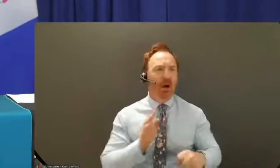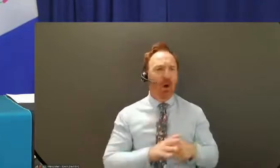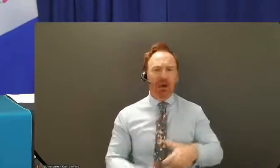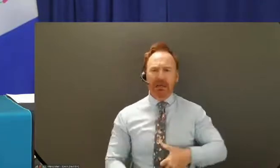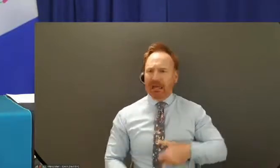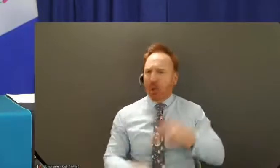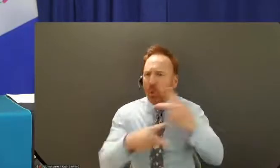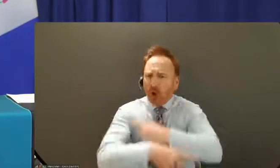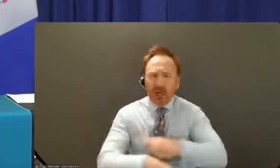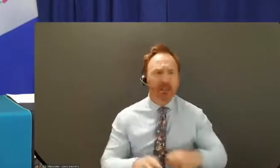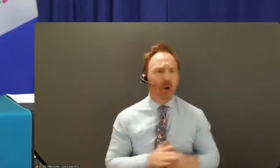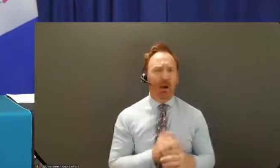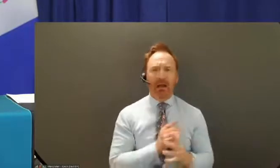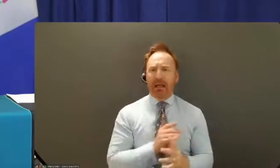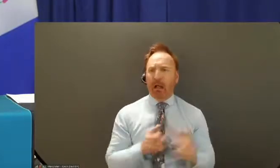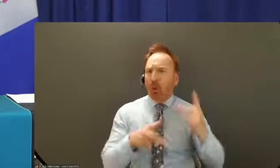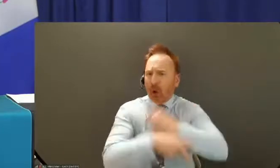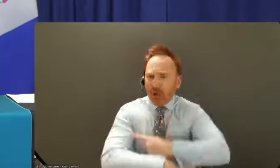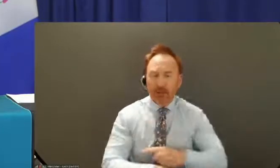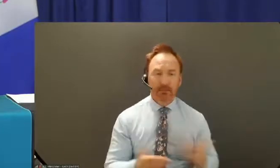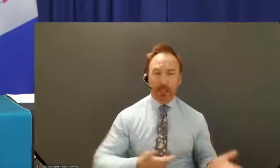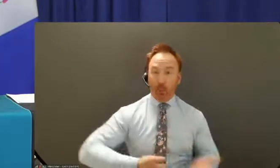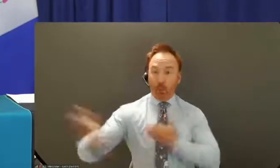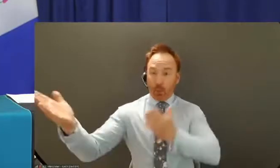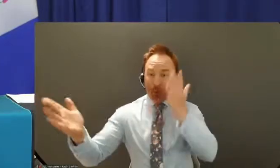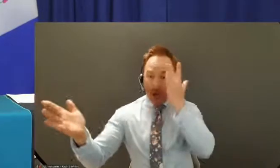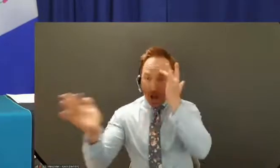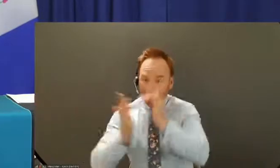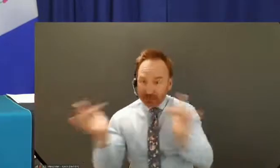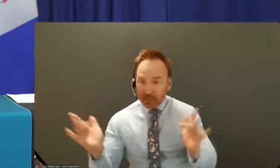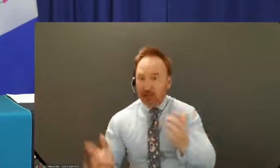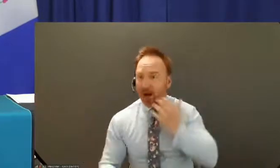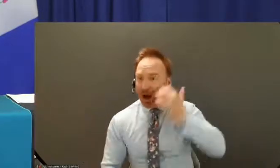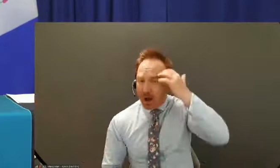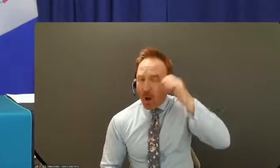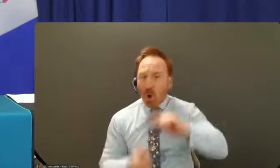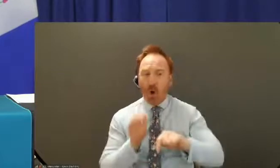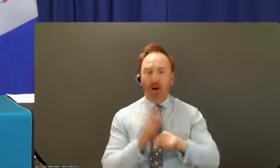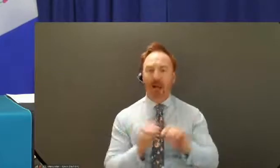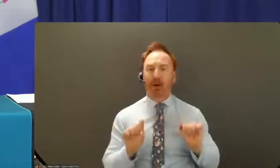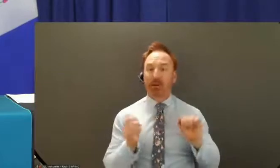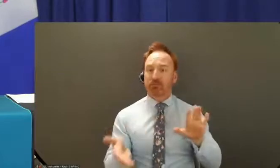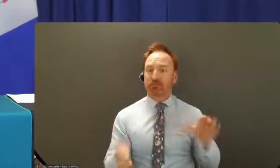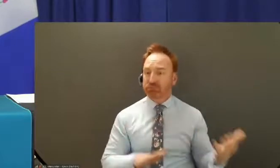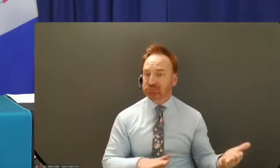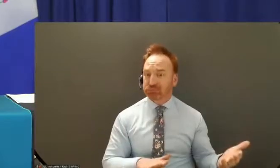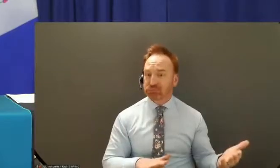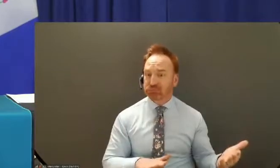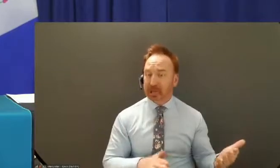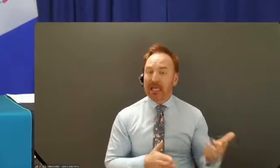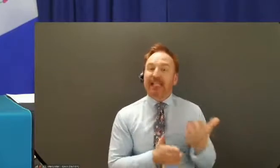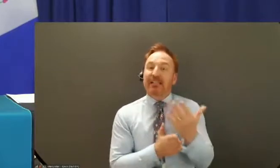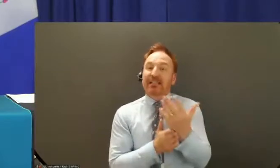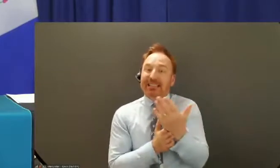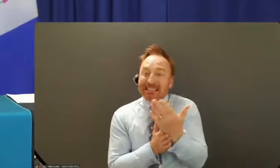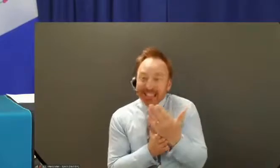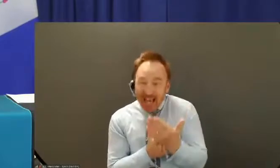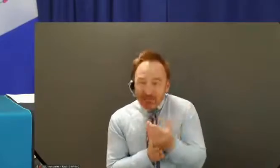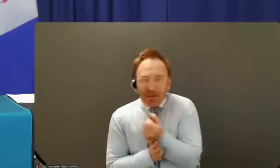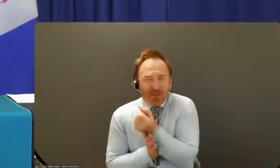his team will issue a public notice and identify they may have visited by the person